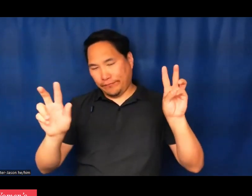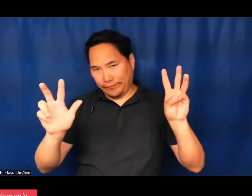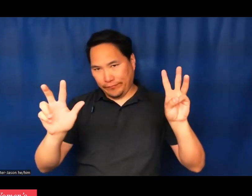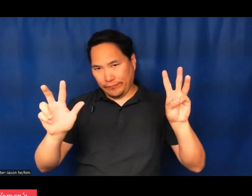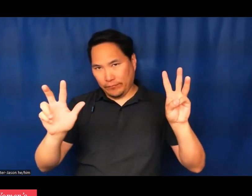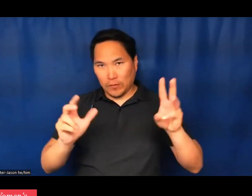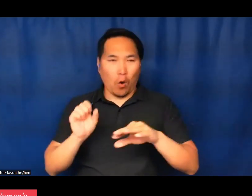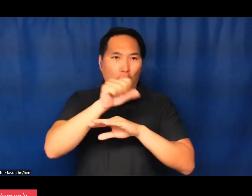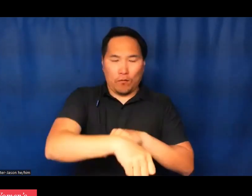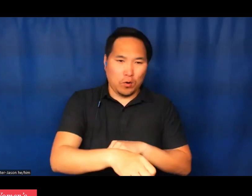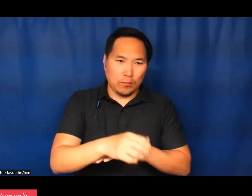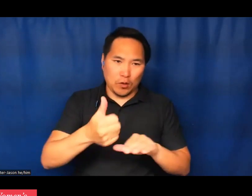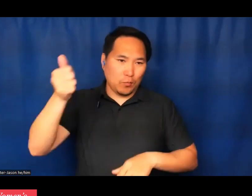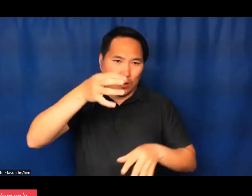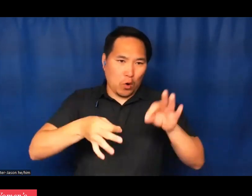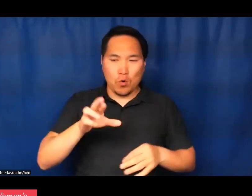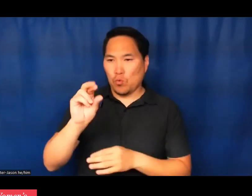The Supreme Court decision Roe v. Wade.